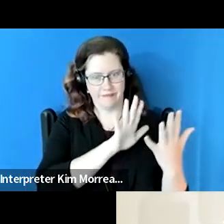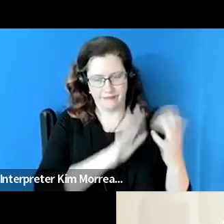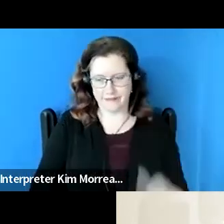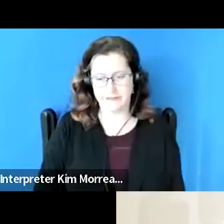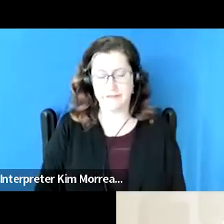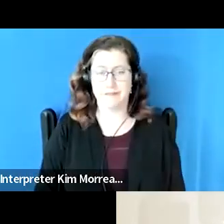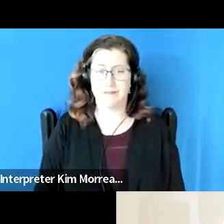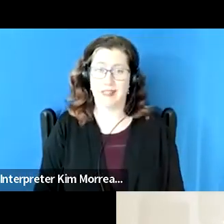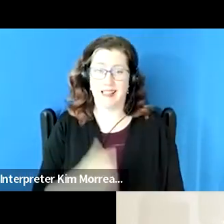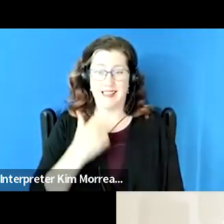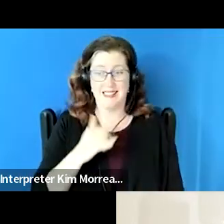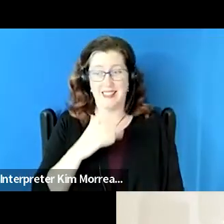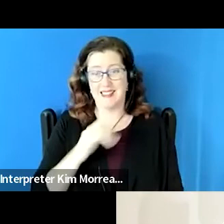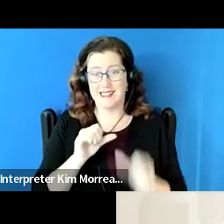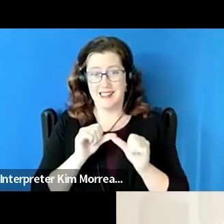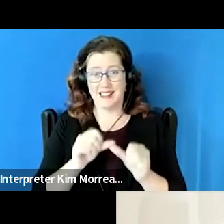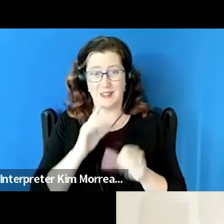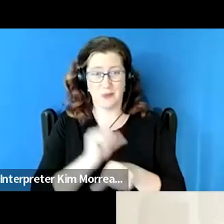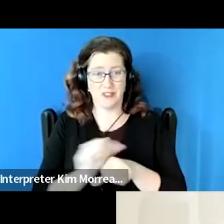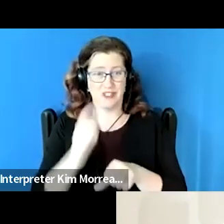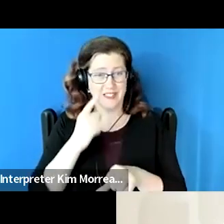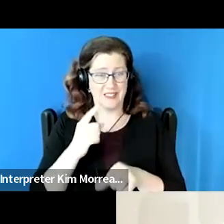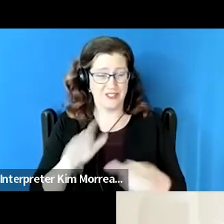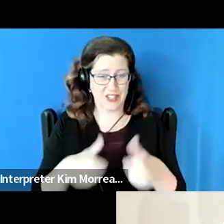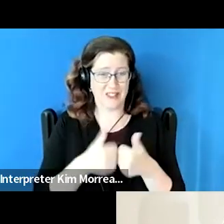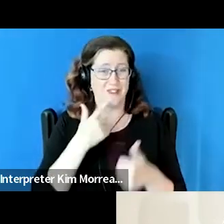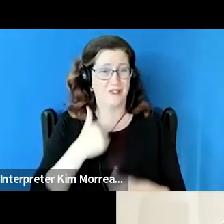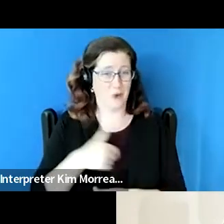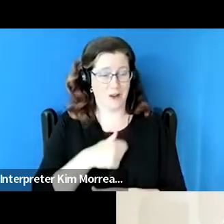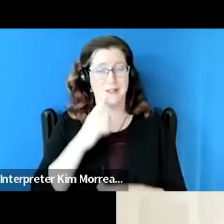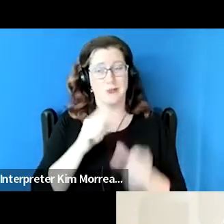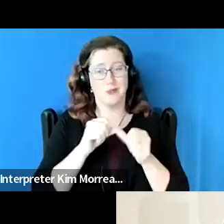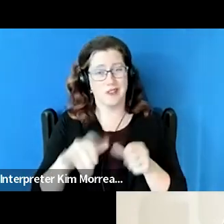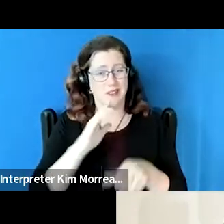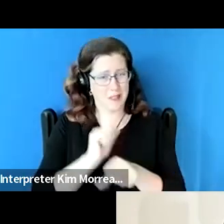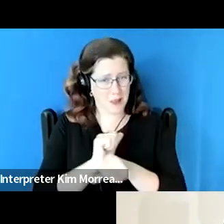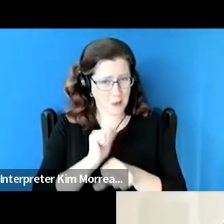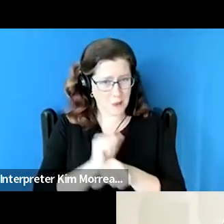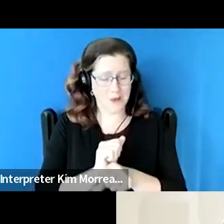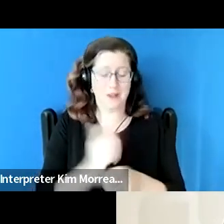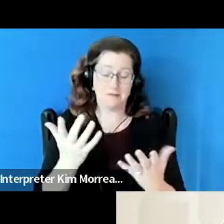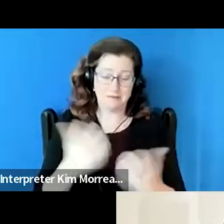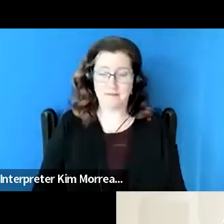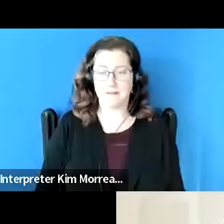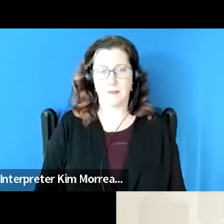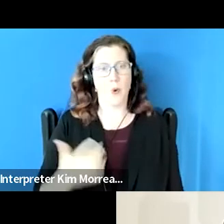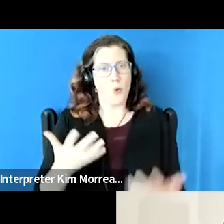it's an ongoing challenge for us to carry out our work. And we want a diverse workplace.